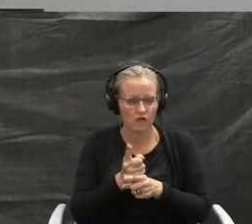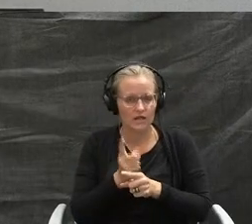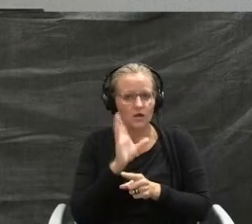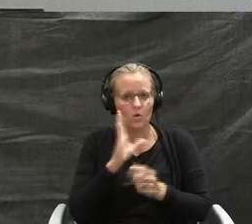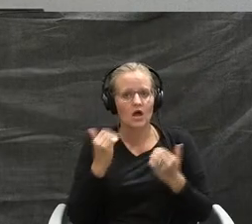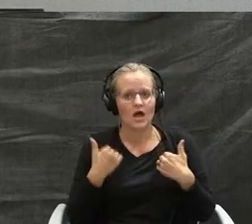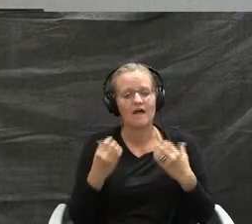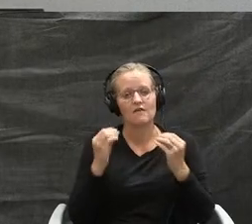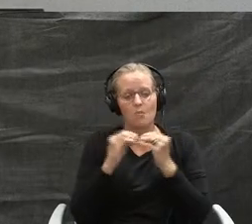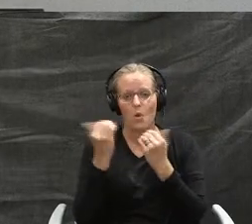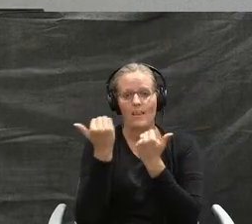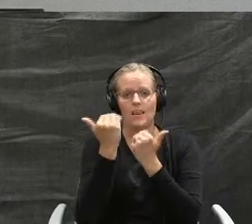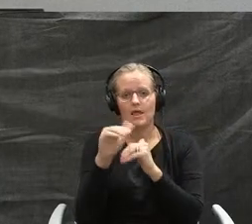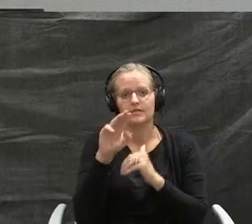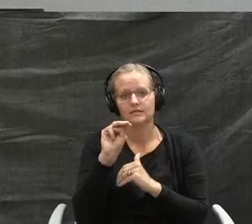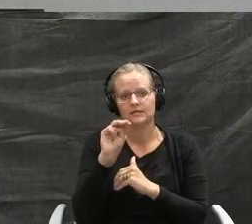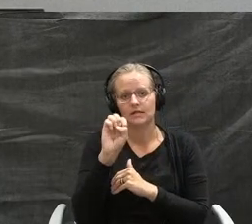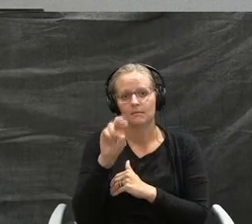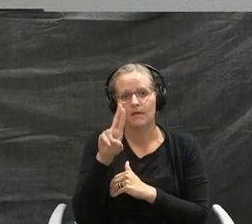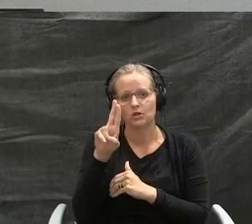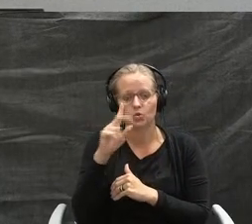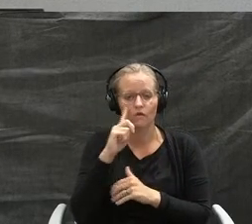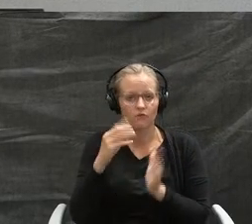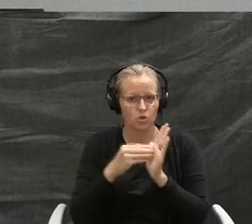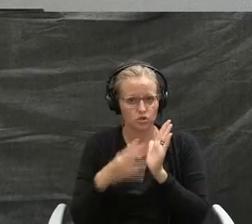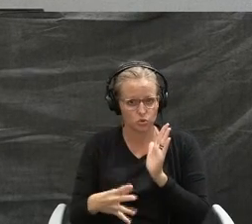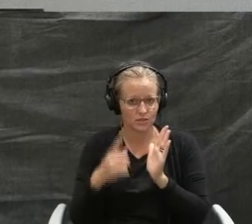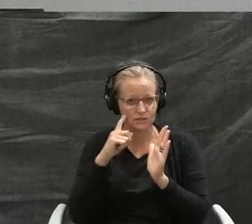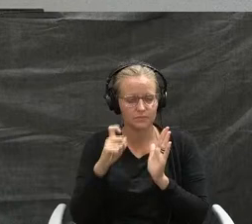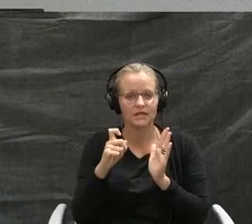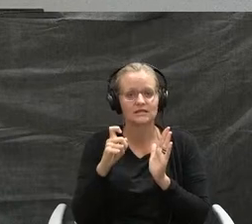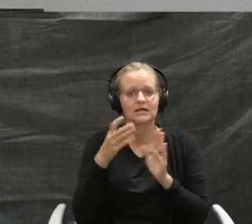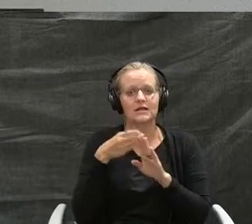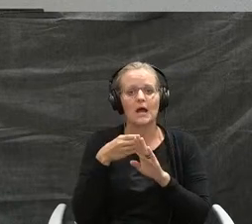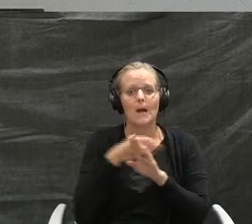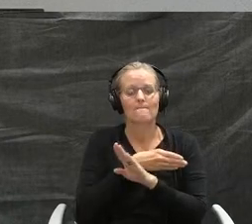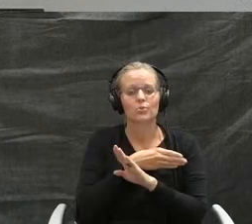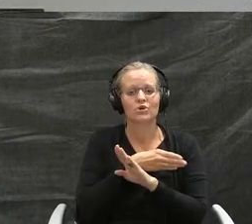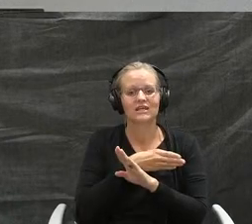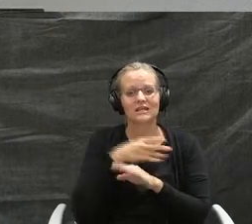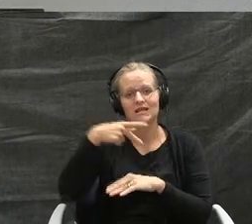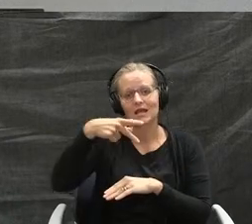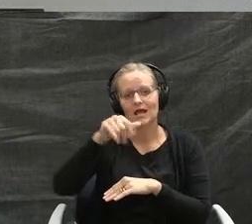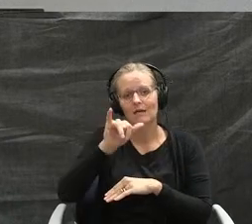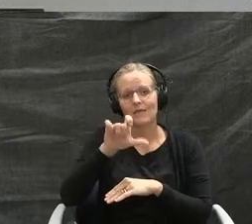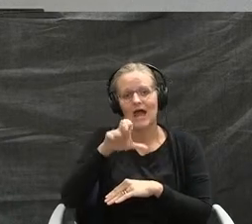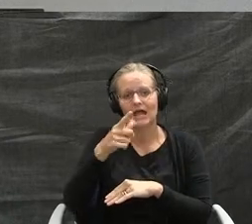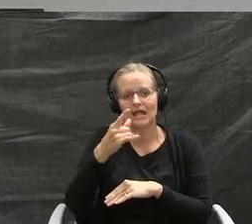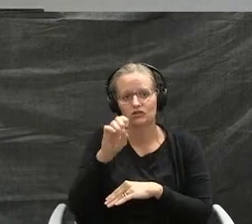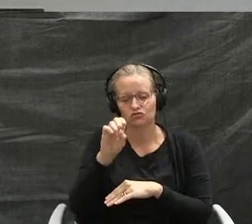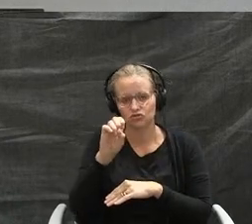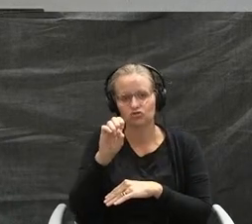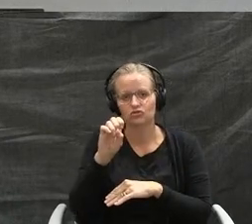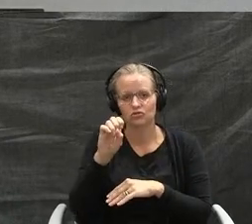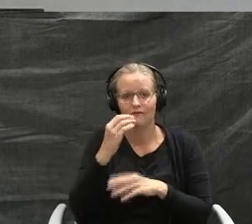for students because it'll all be pre packaged. My guess is that overtime will be able to kind of open that up a little